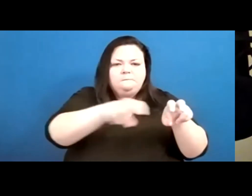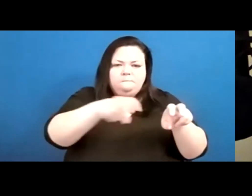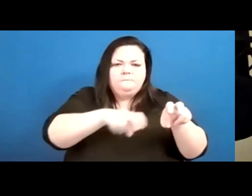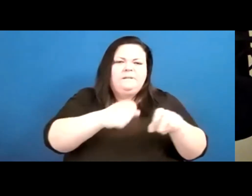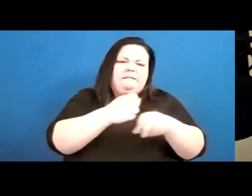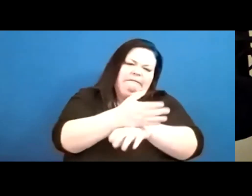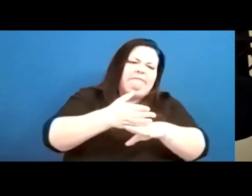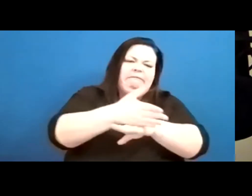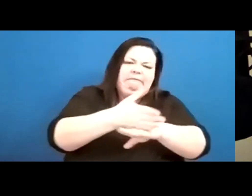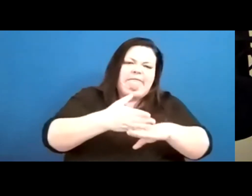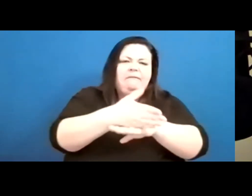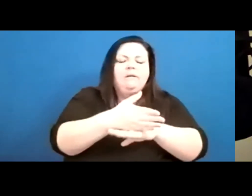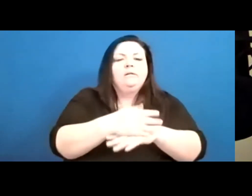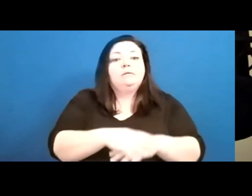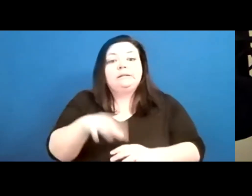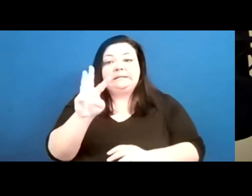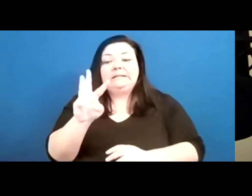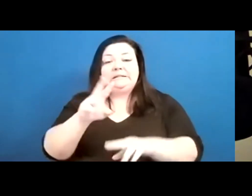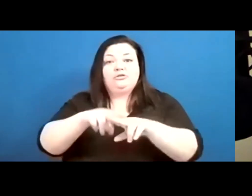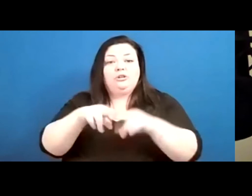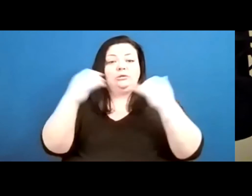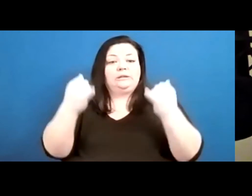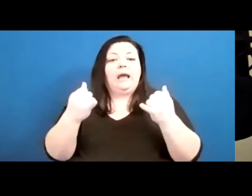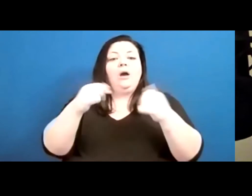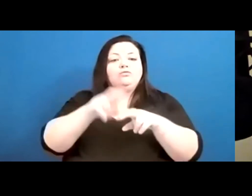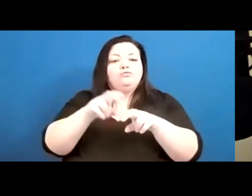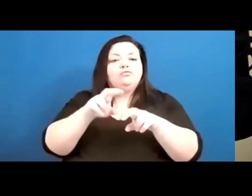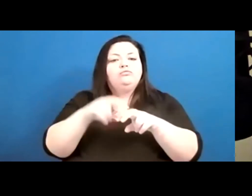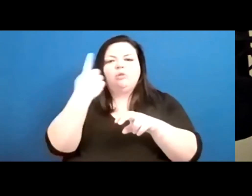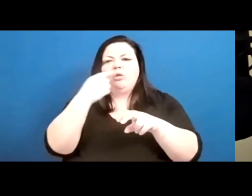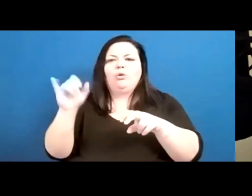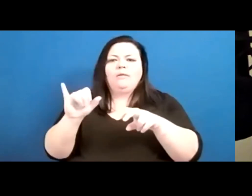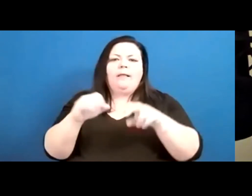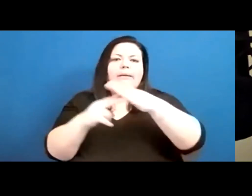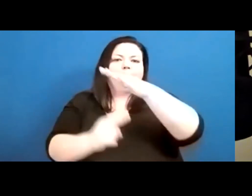six of which are now arranged/ into a makeshift bridge so that she and her mates/